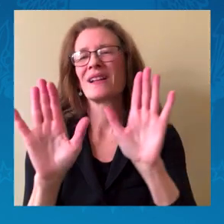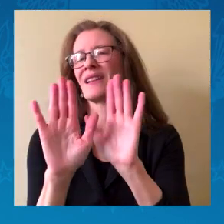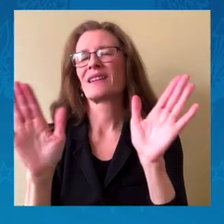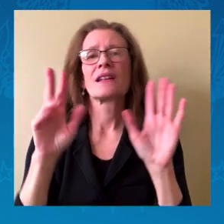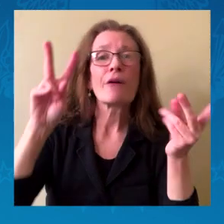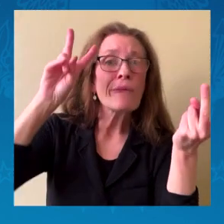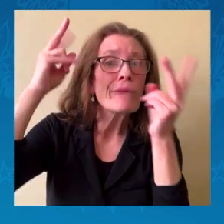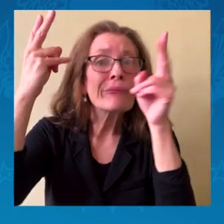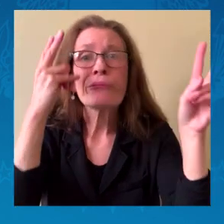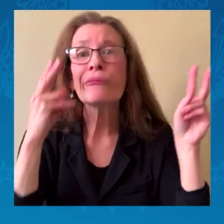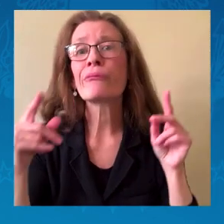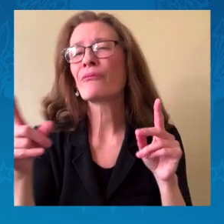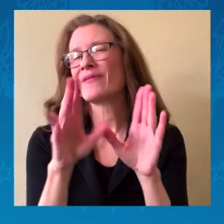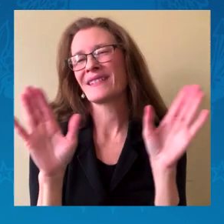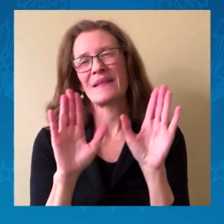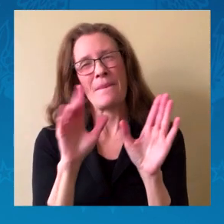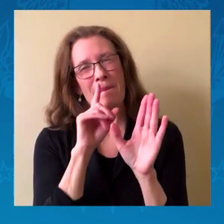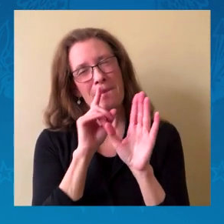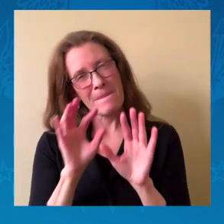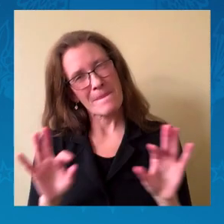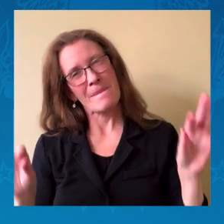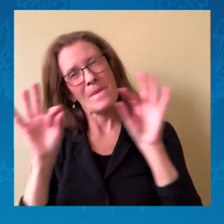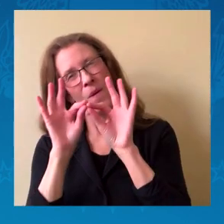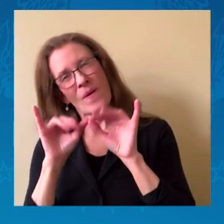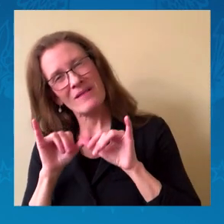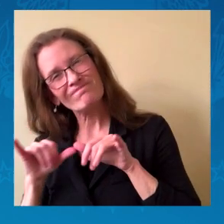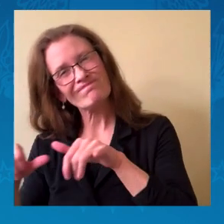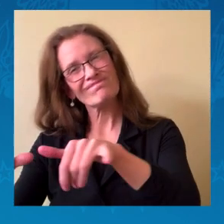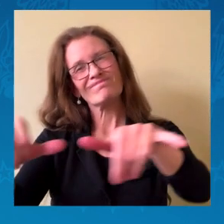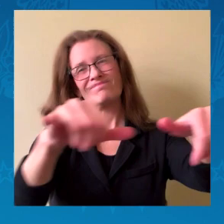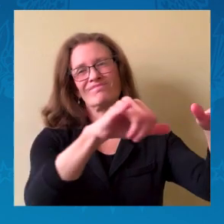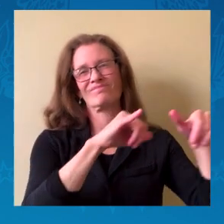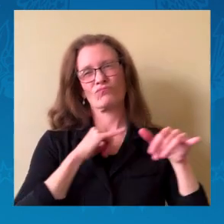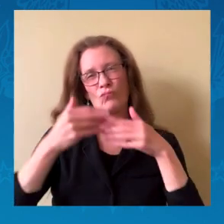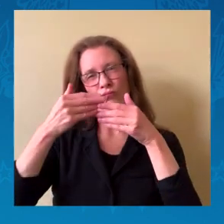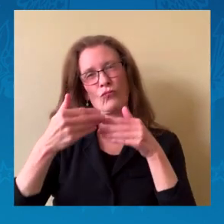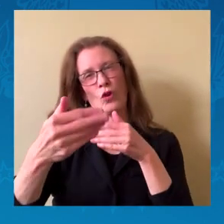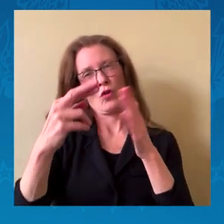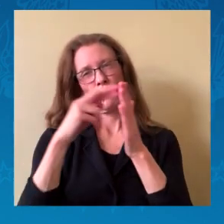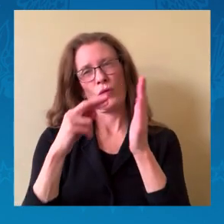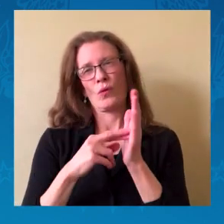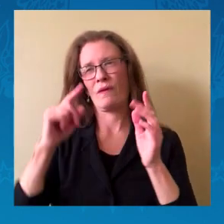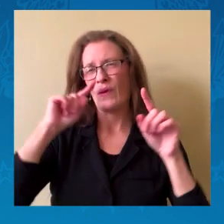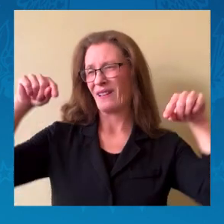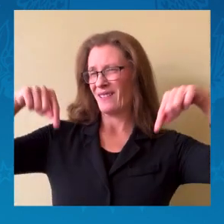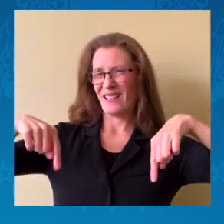So as we move forward, there's a lot of opportunity here as it relates to commercial space.